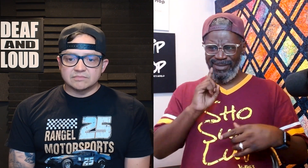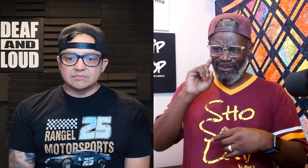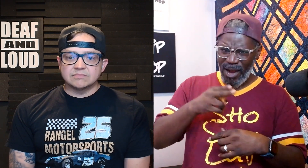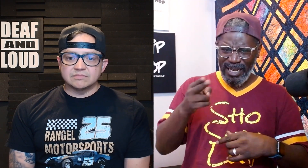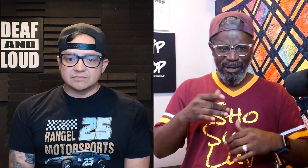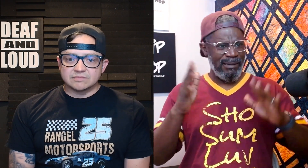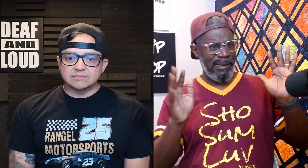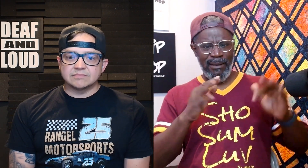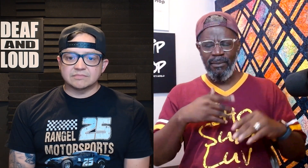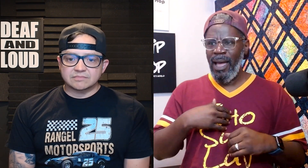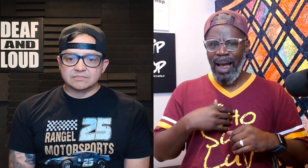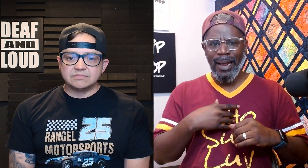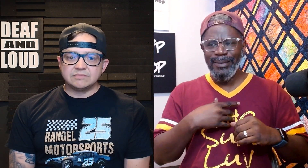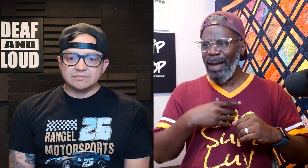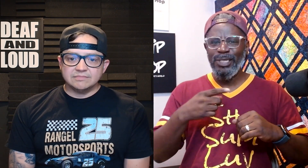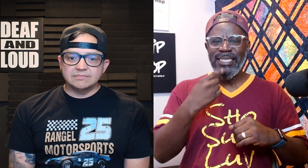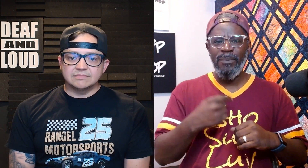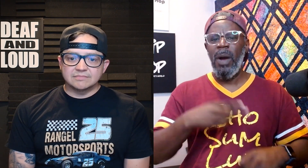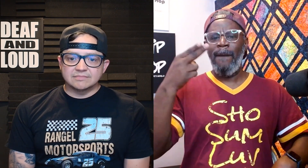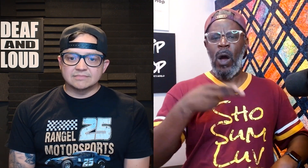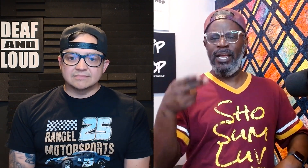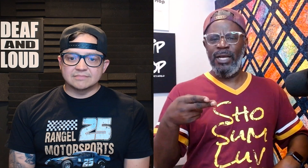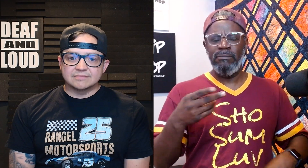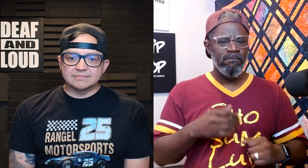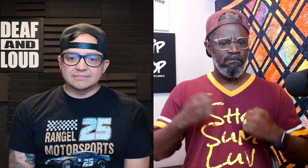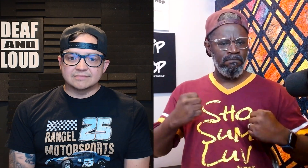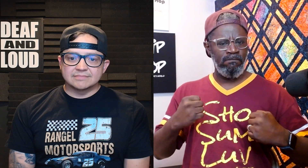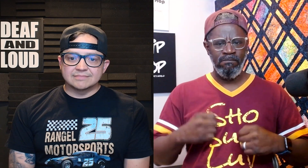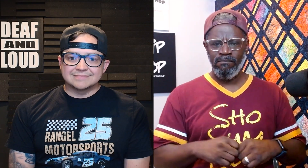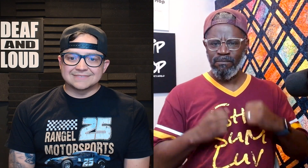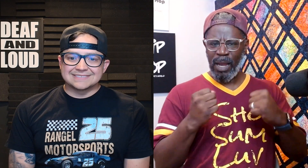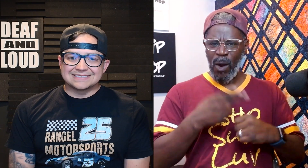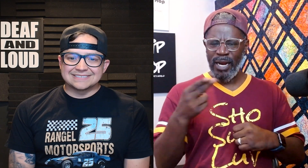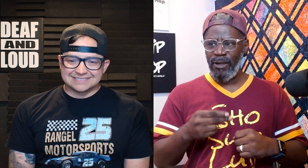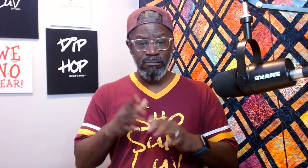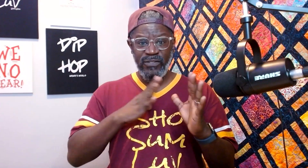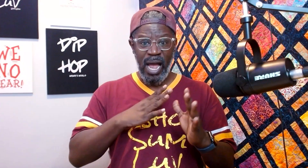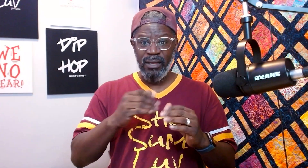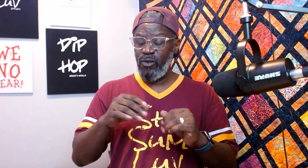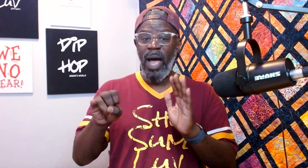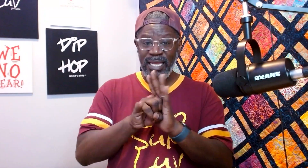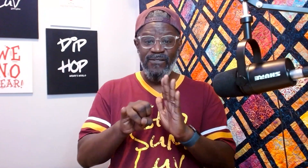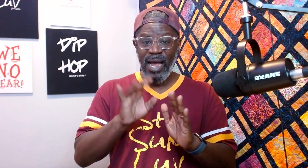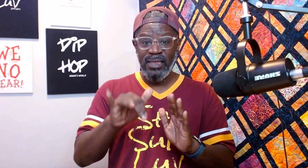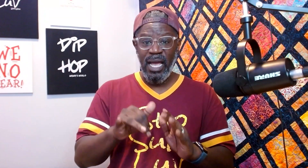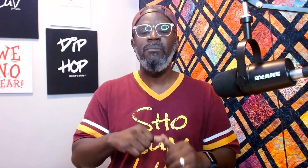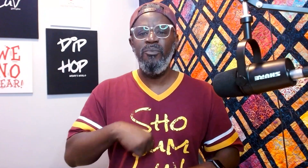Deaf and Hard of Hearing? I would tell people I'm Hard of Hearing. I'm Hard of Hearing. Fine. You identify as that,